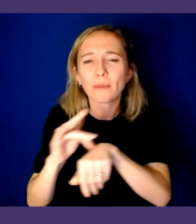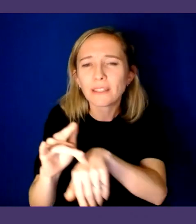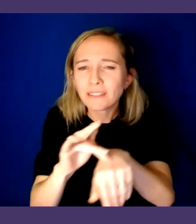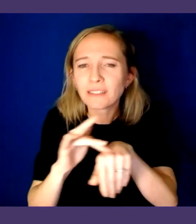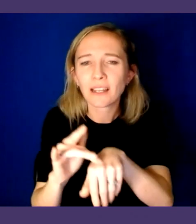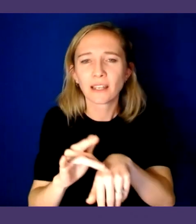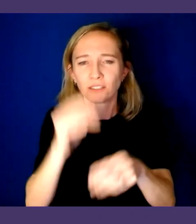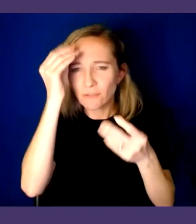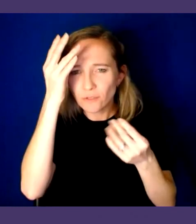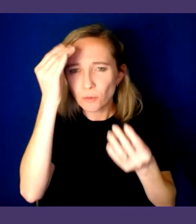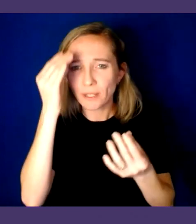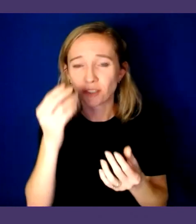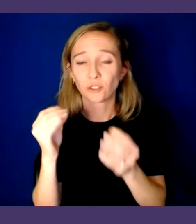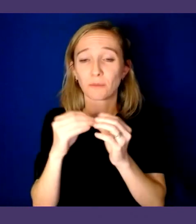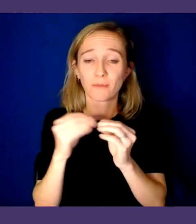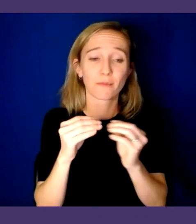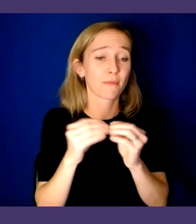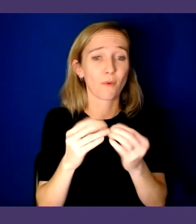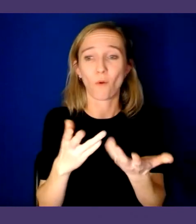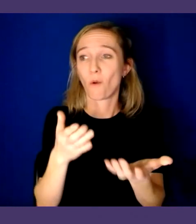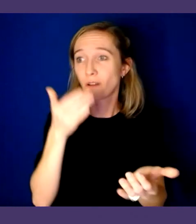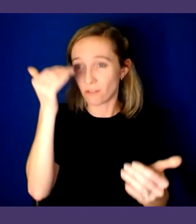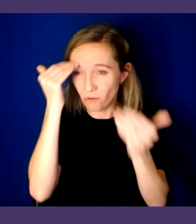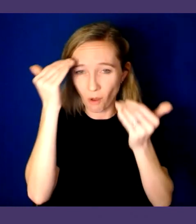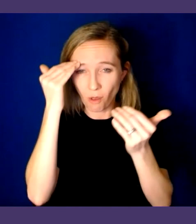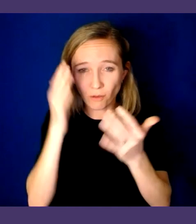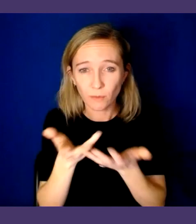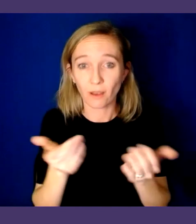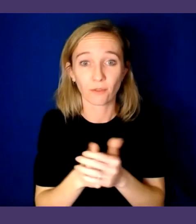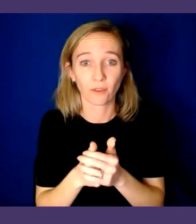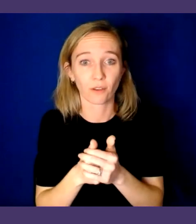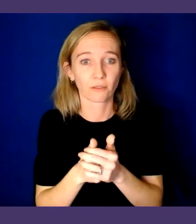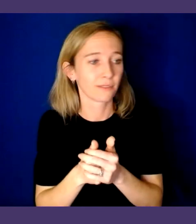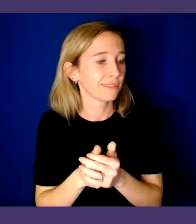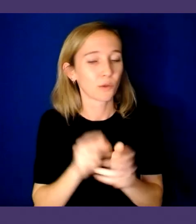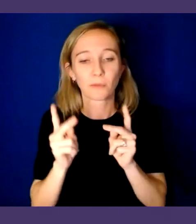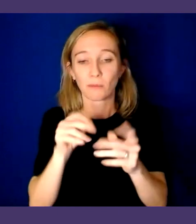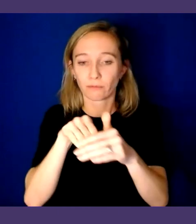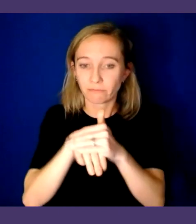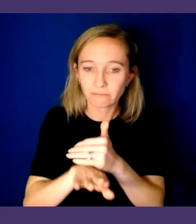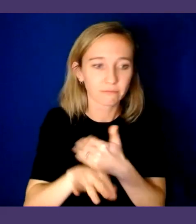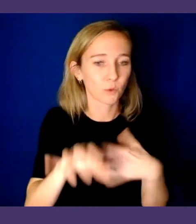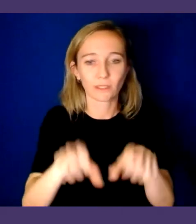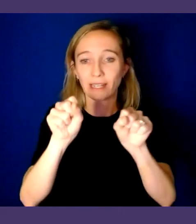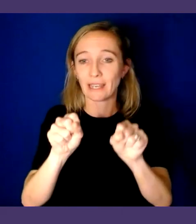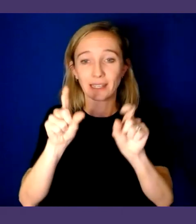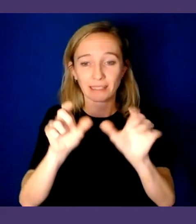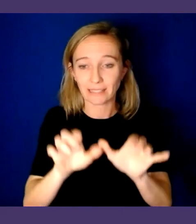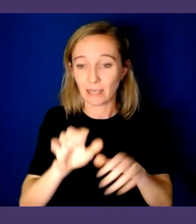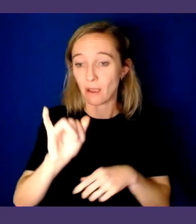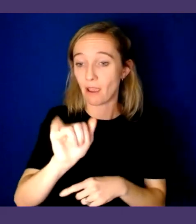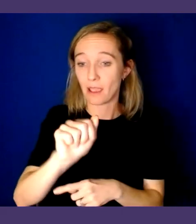organizations or want to go take an exam with IAAP, that they feel a little bit more prepared,